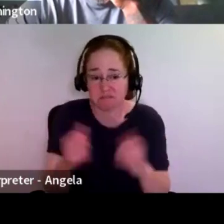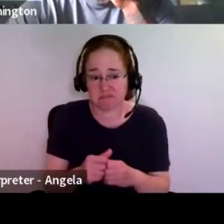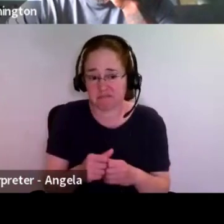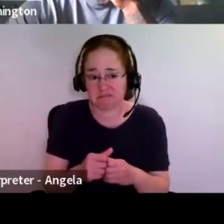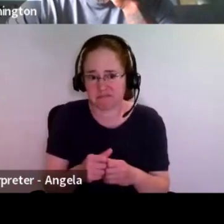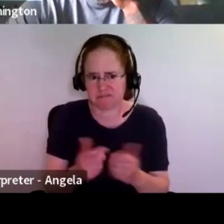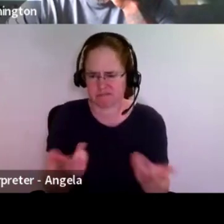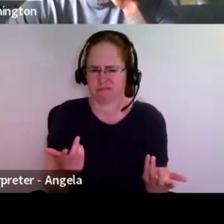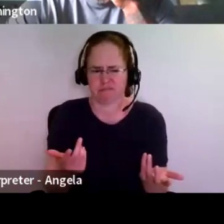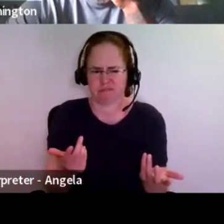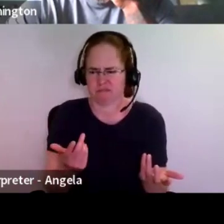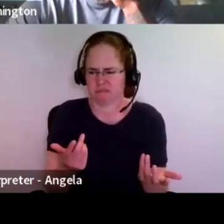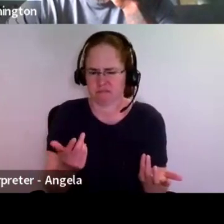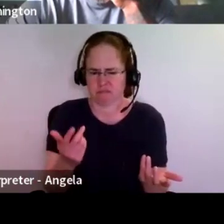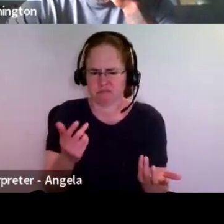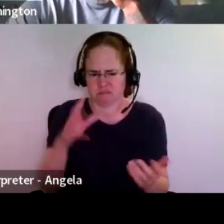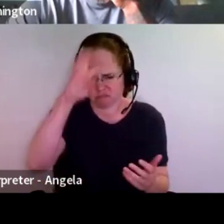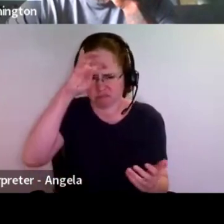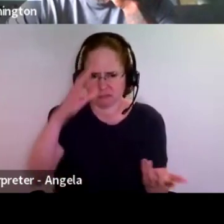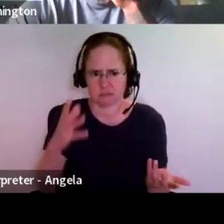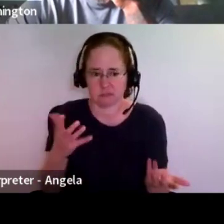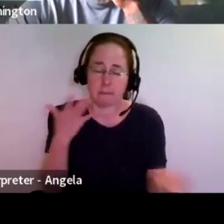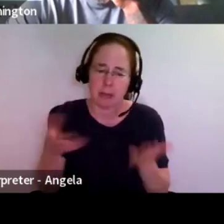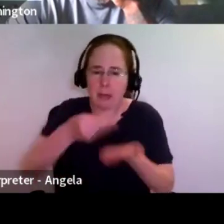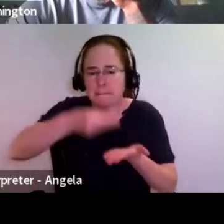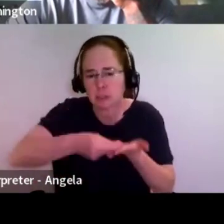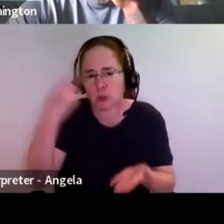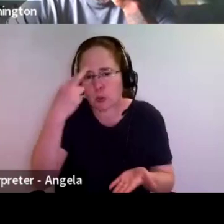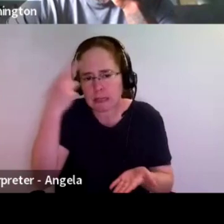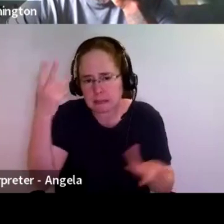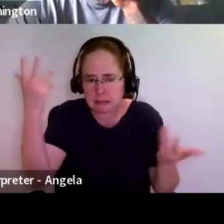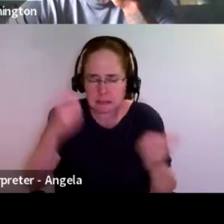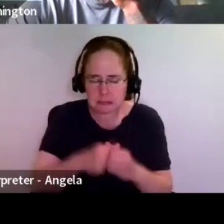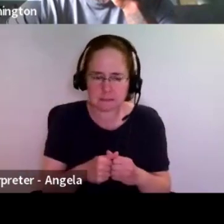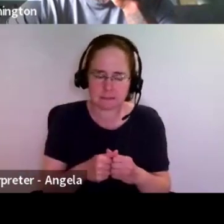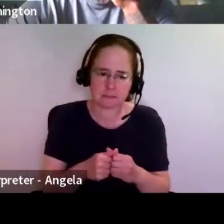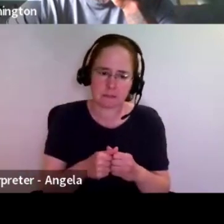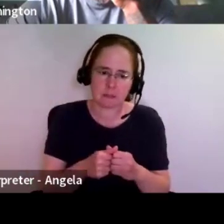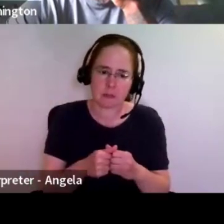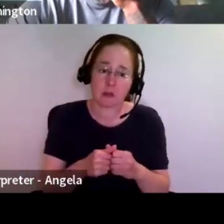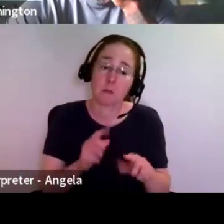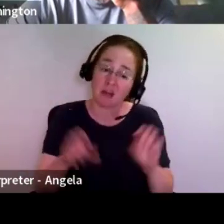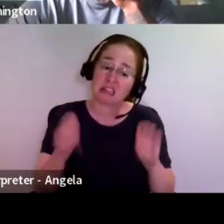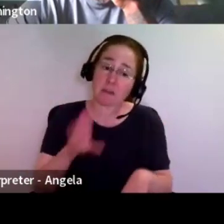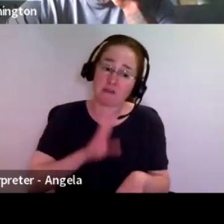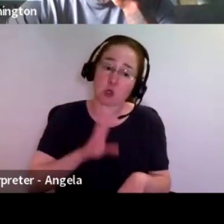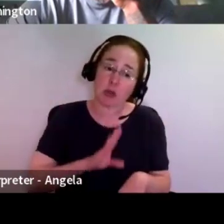like, yeah, and probably a lot of it is budgetary reasons, you know, but that could be very frustrating and discouraging,